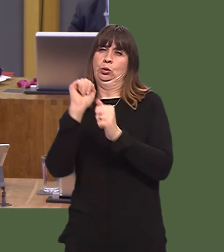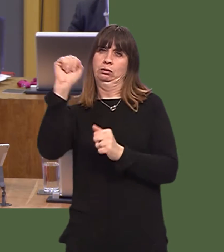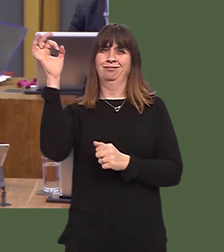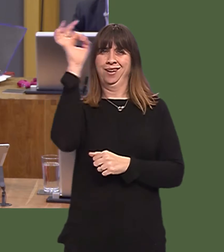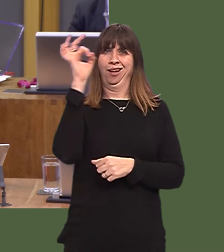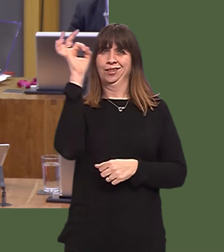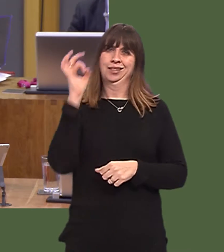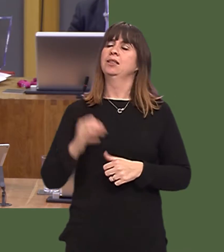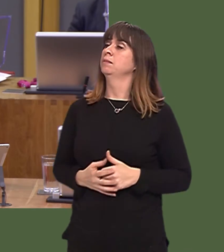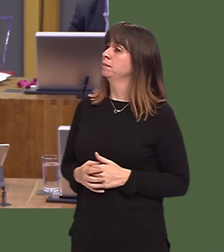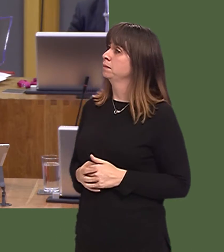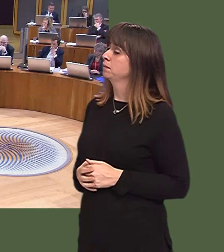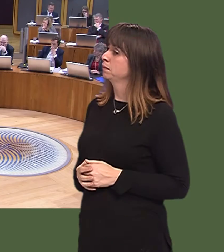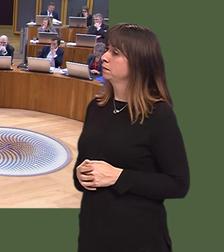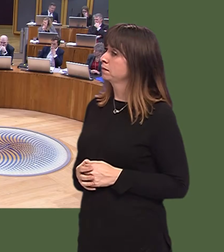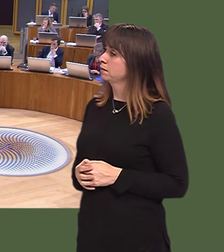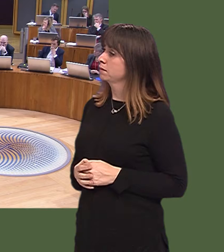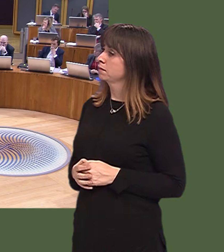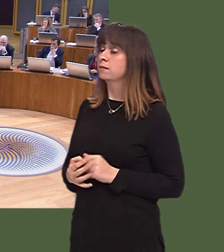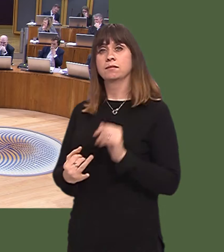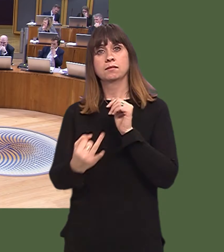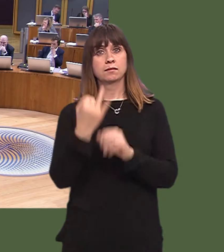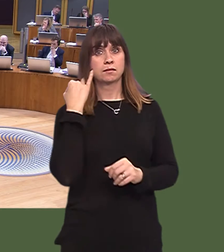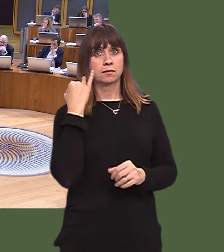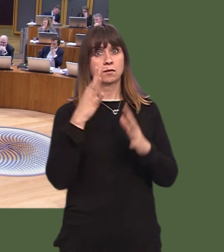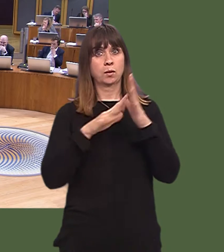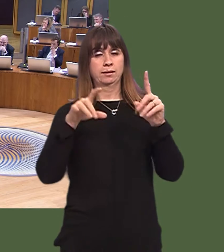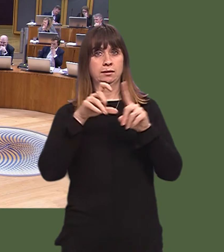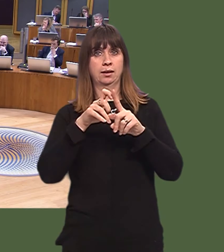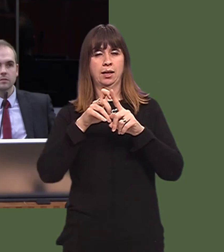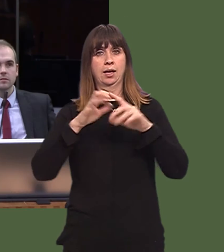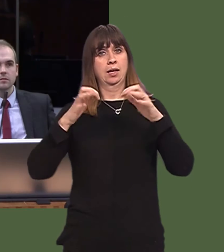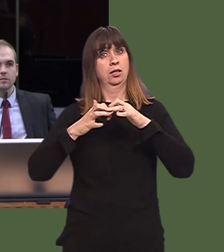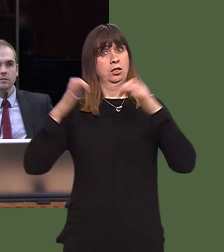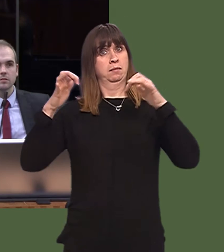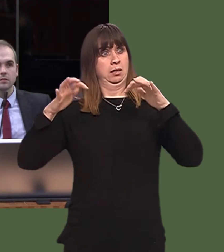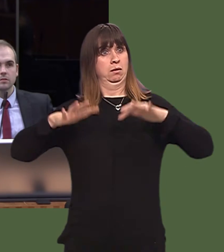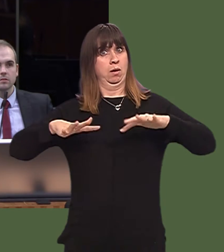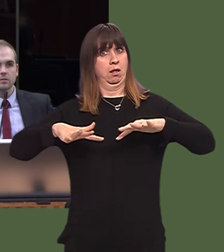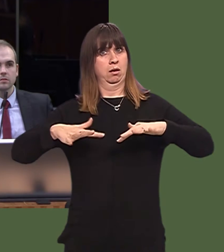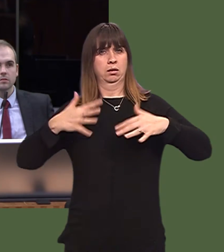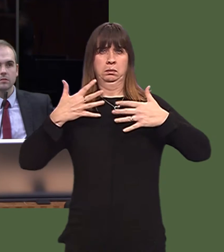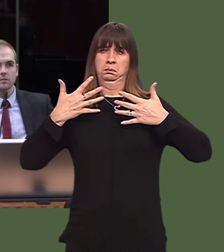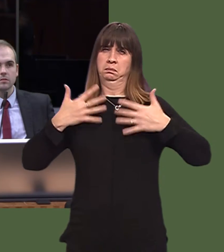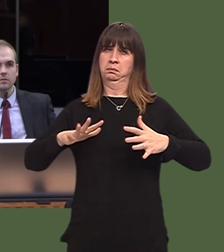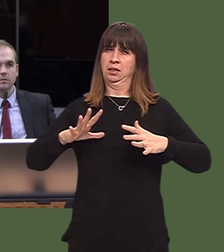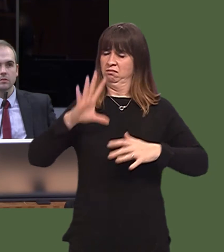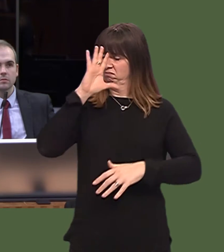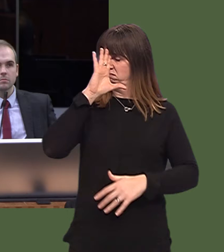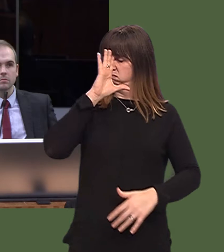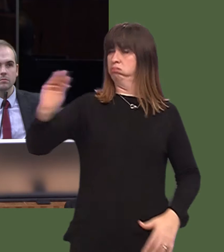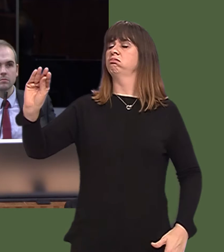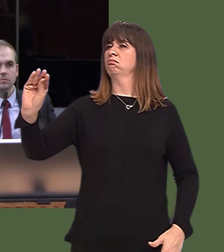Rhun ap Iorwerth: Last Wednesday, the National Assembly for Wales made a very clear statement